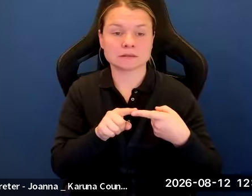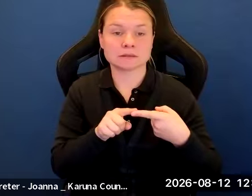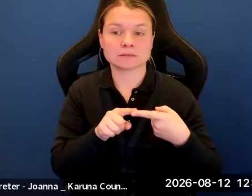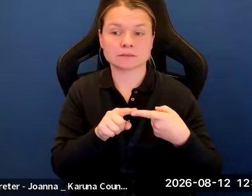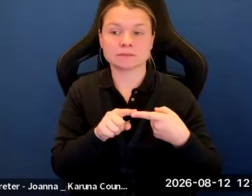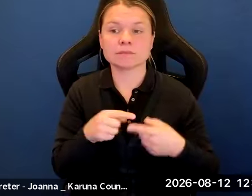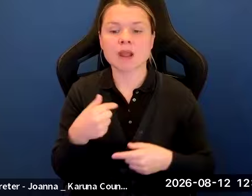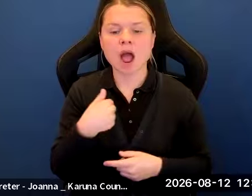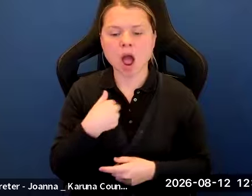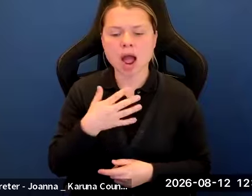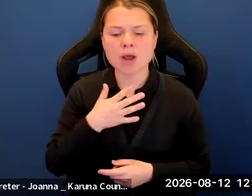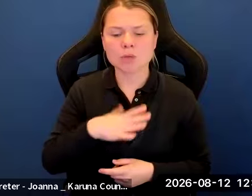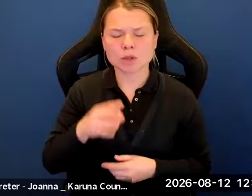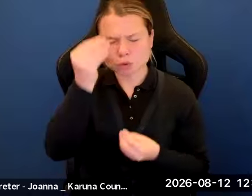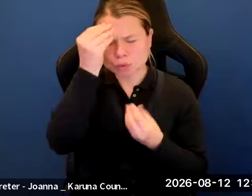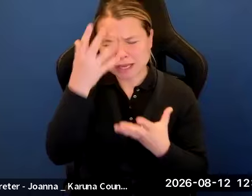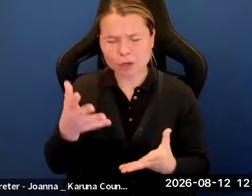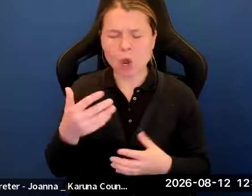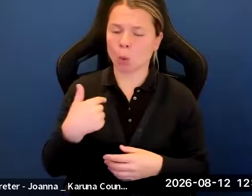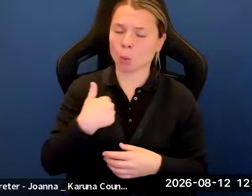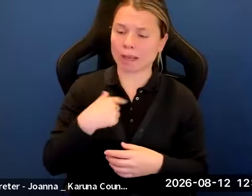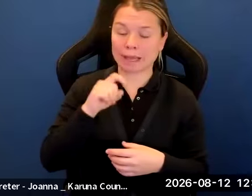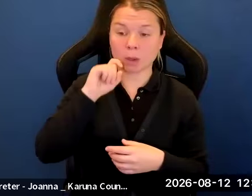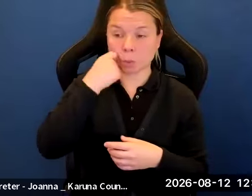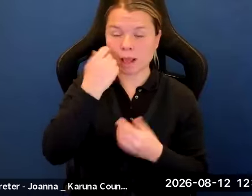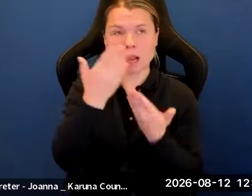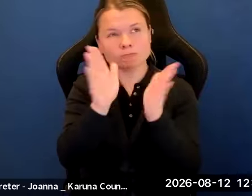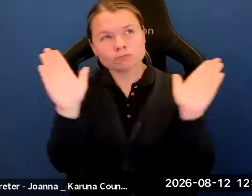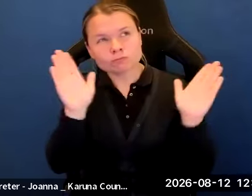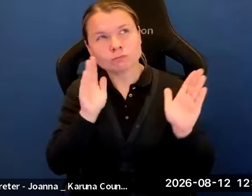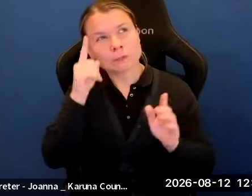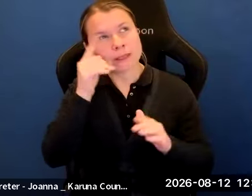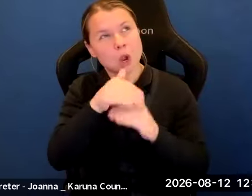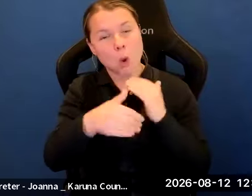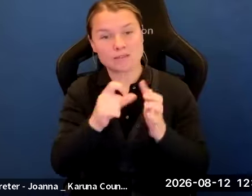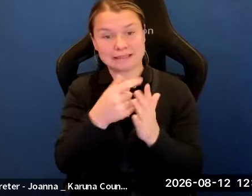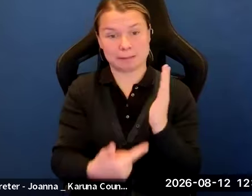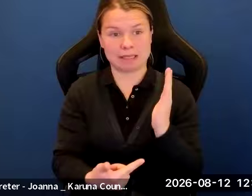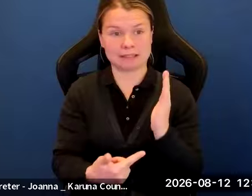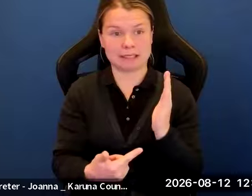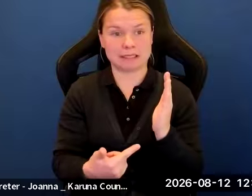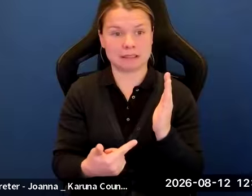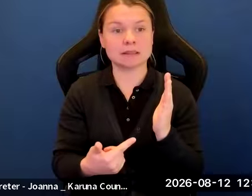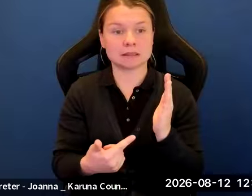that the applicant needs to be a person who has a disability.